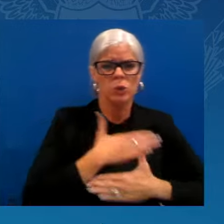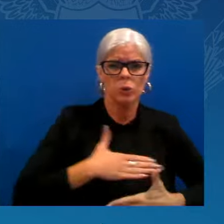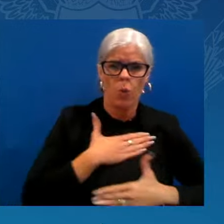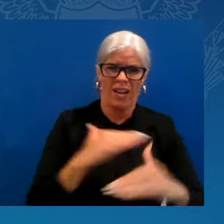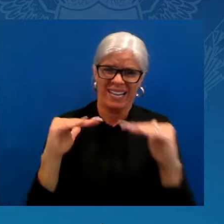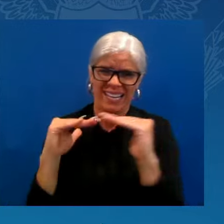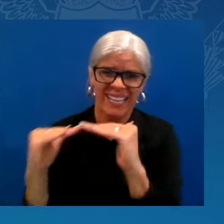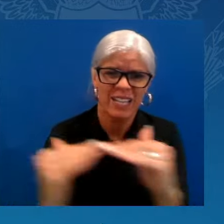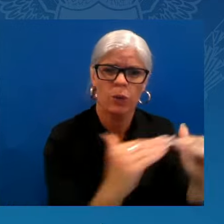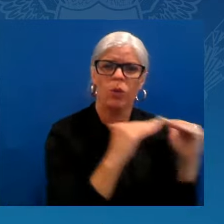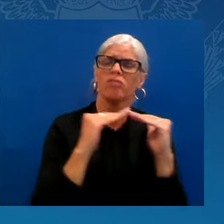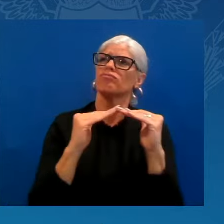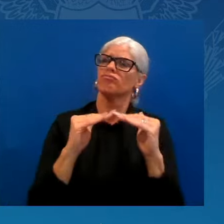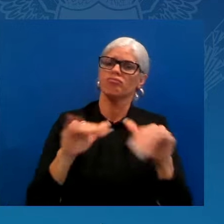is through two states.